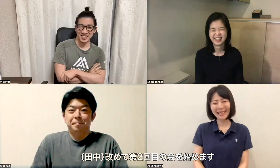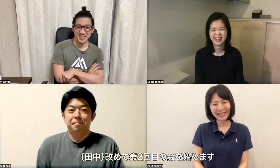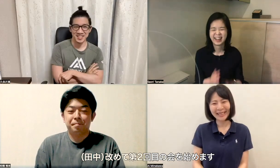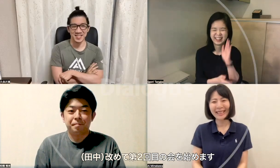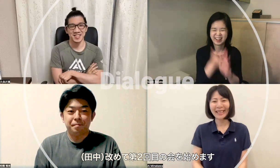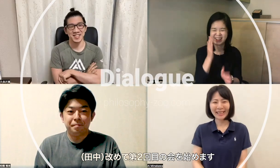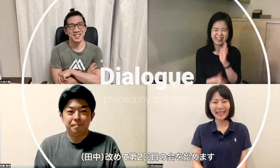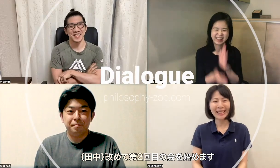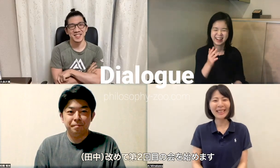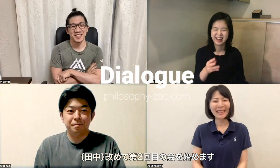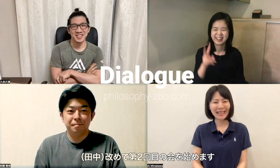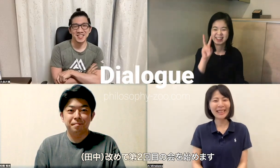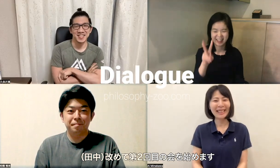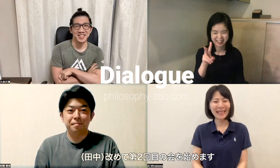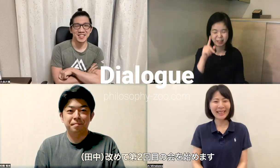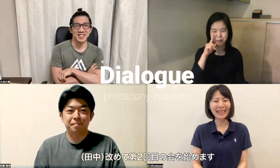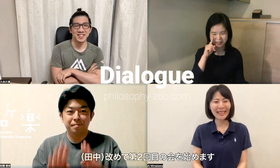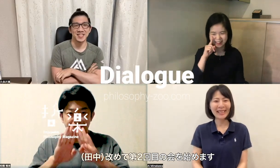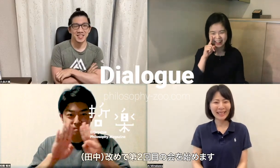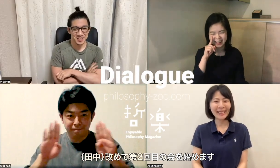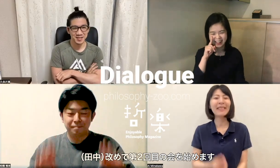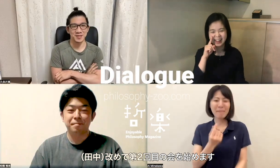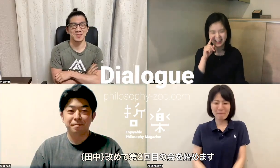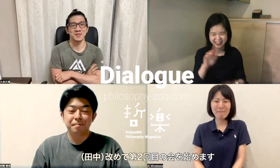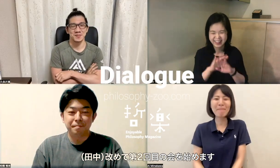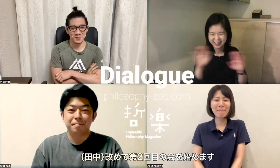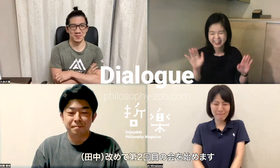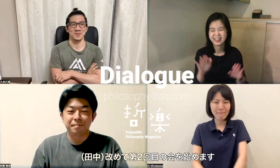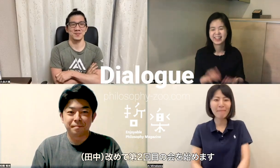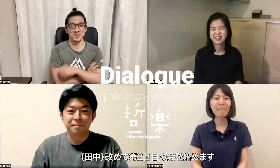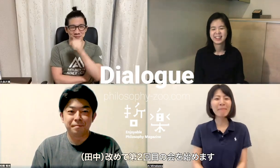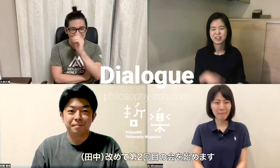(ST) We will start the second meeting.